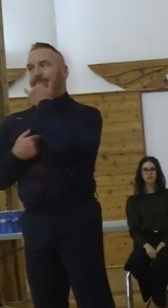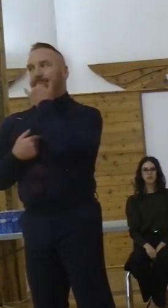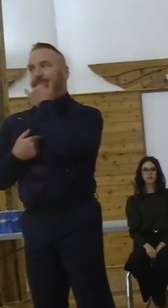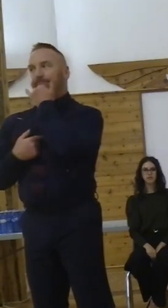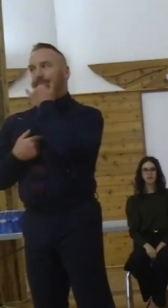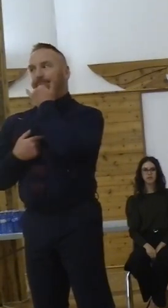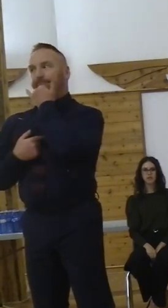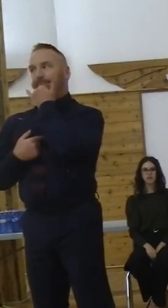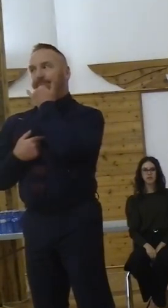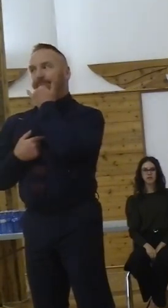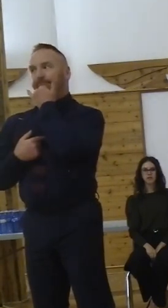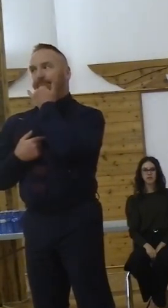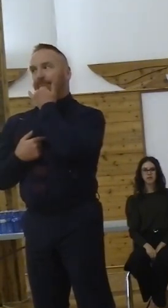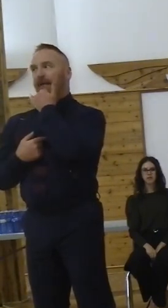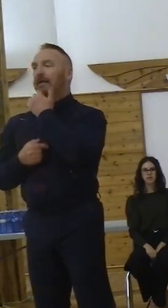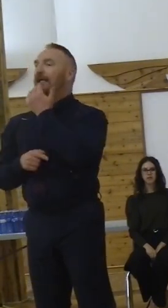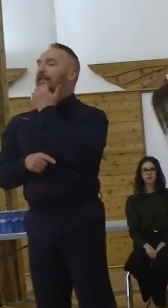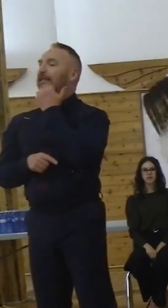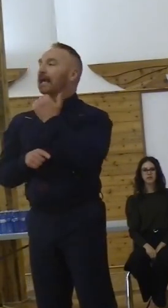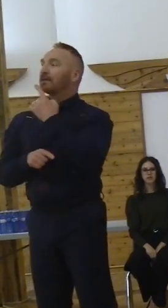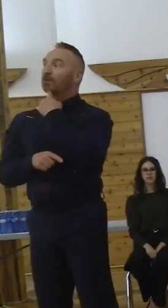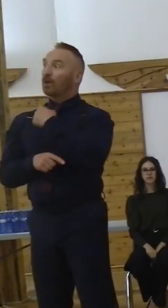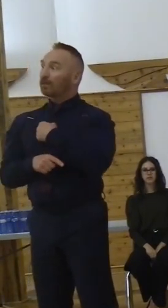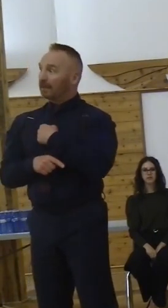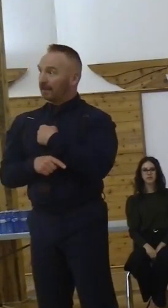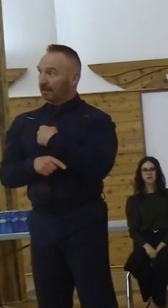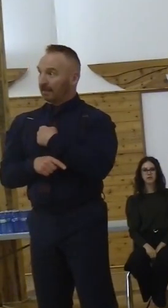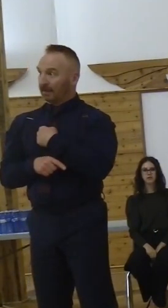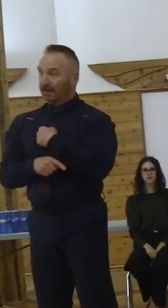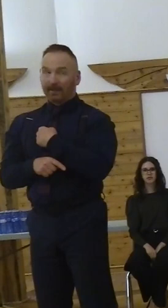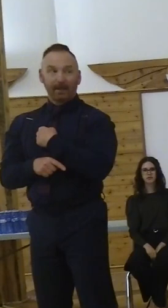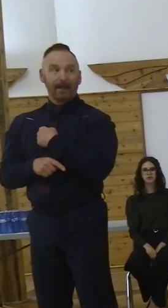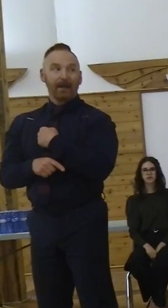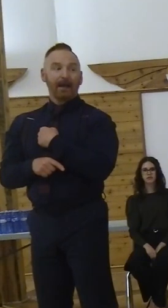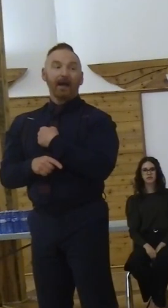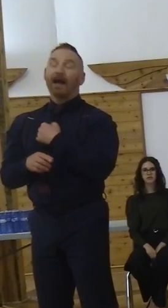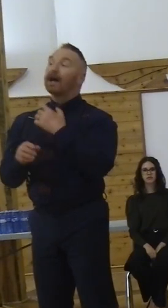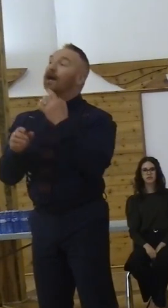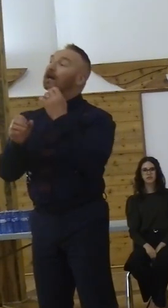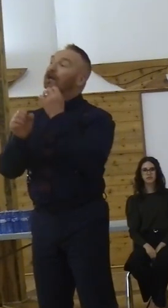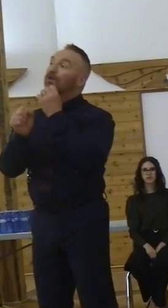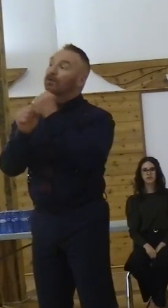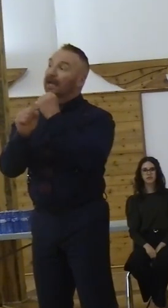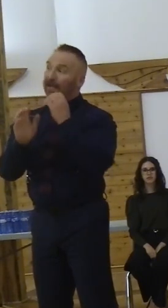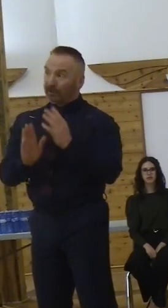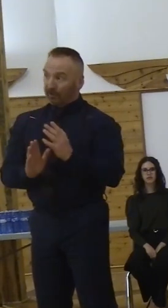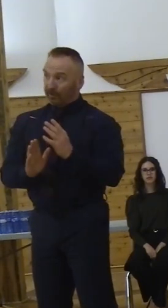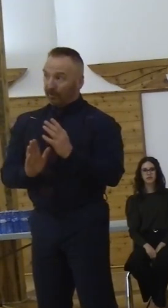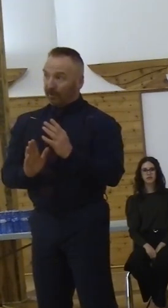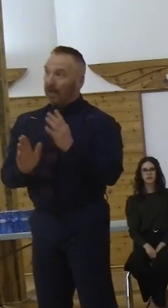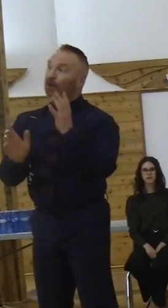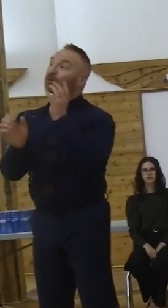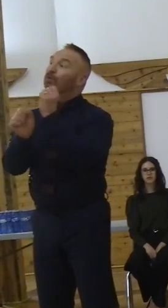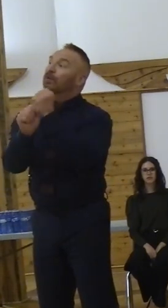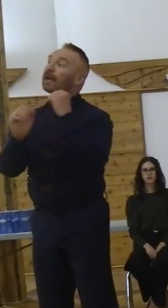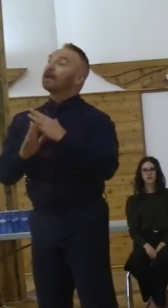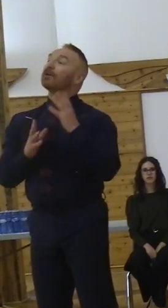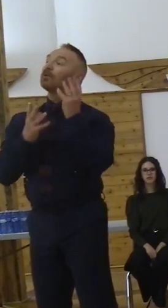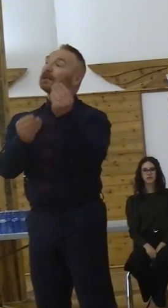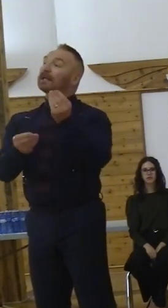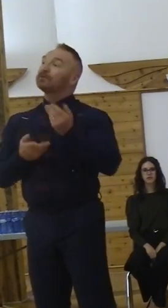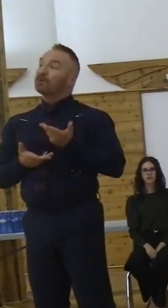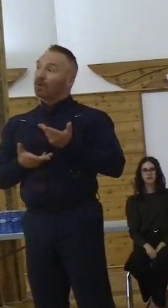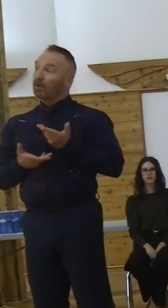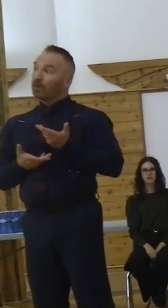Because she told me, either creators, creator will let you know that when he's gifting you